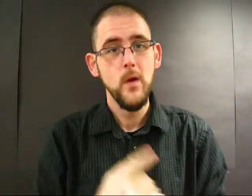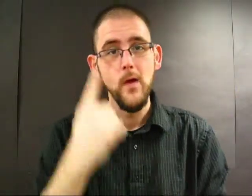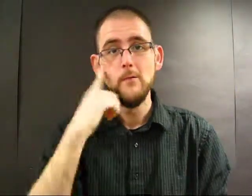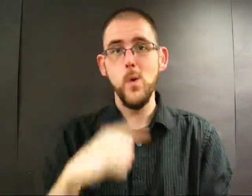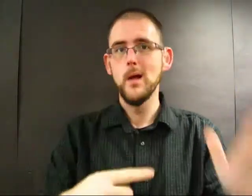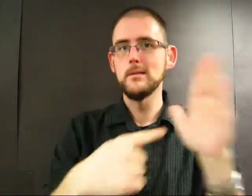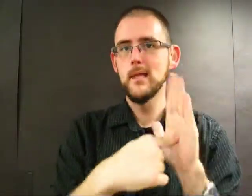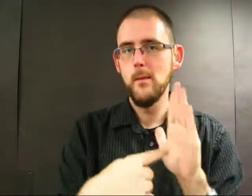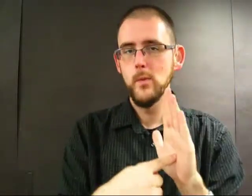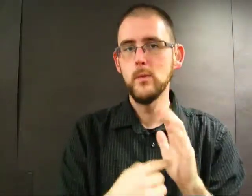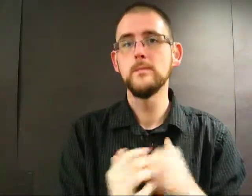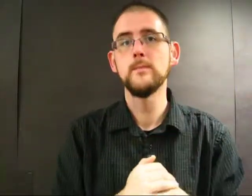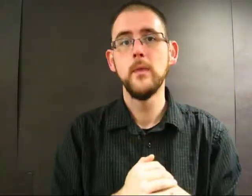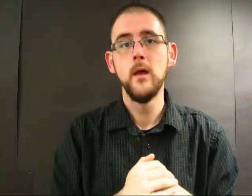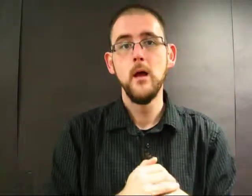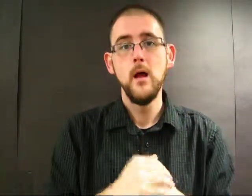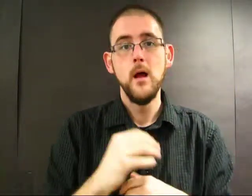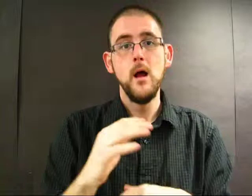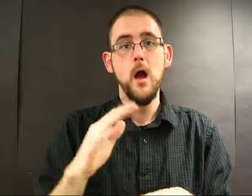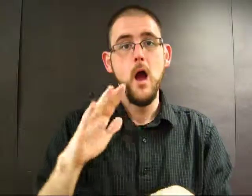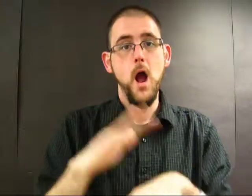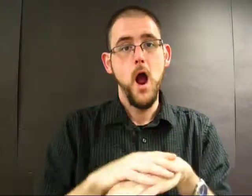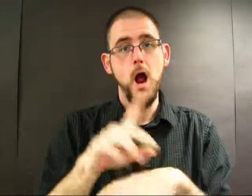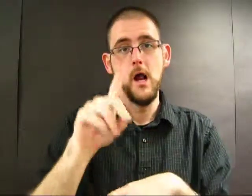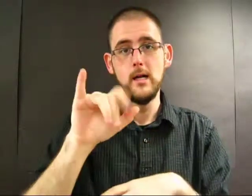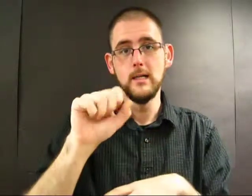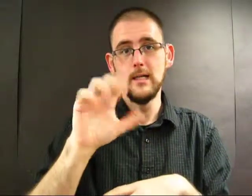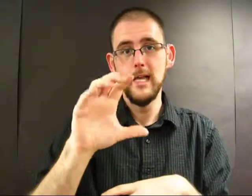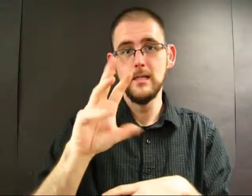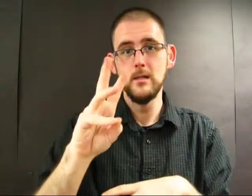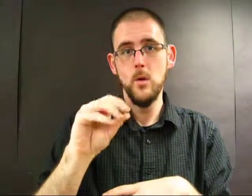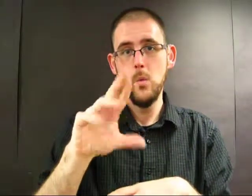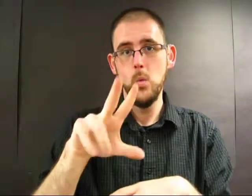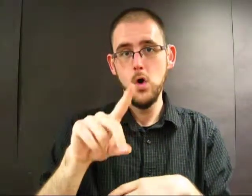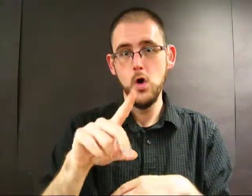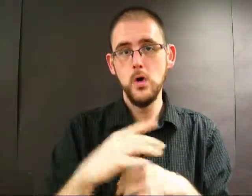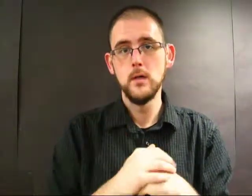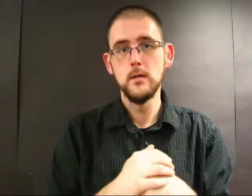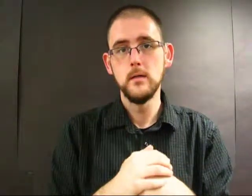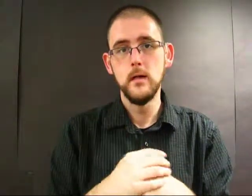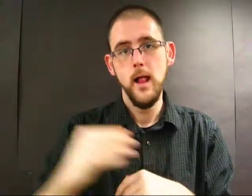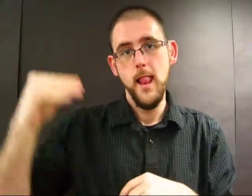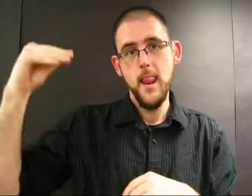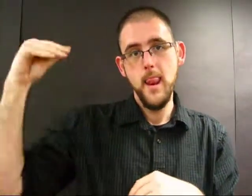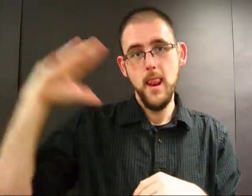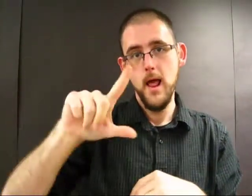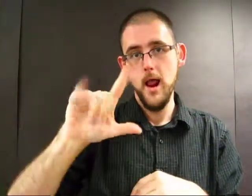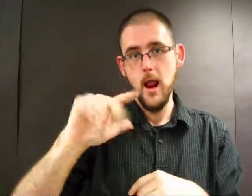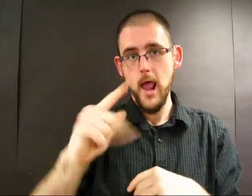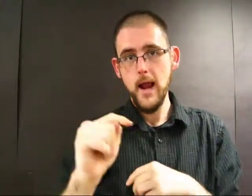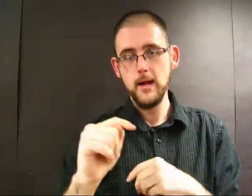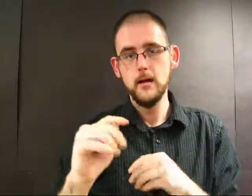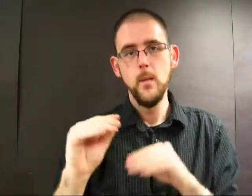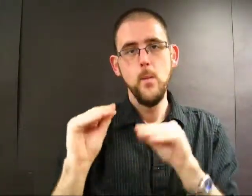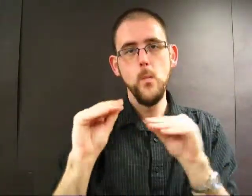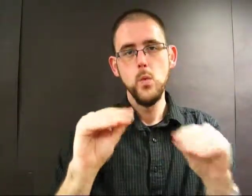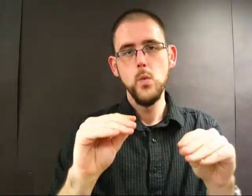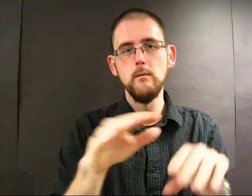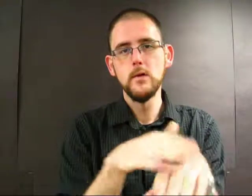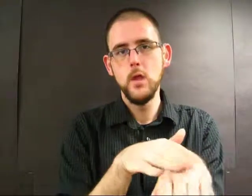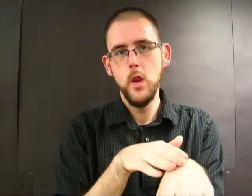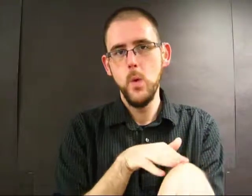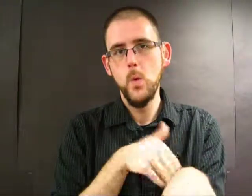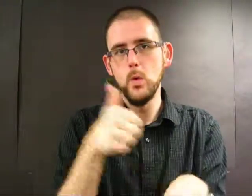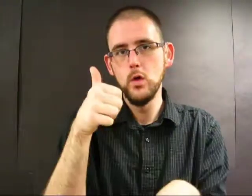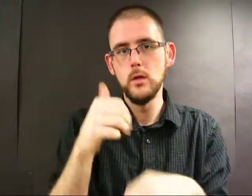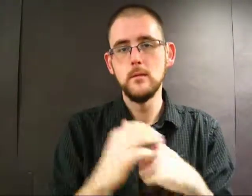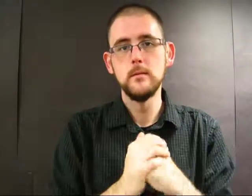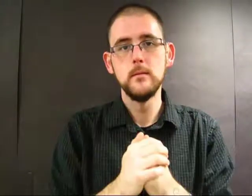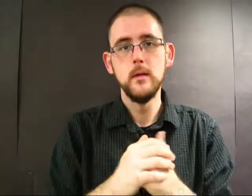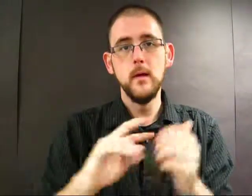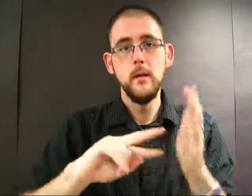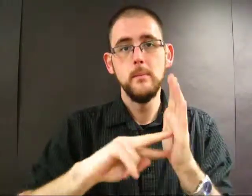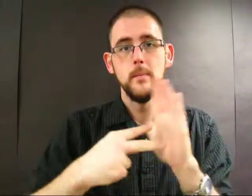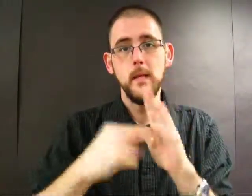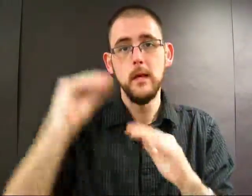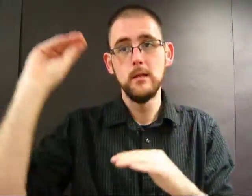For example, on the Discworld, the speed of light is much slower, meaning that when